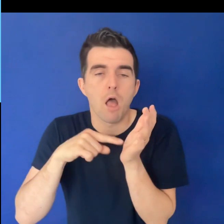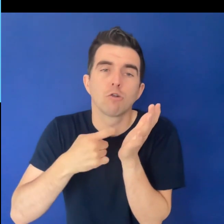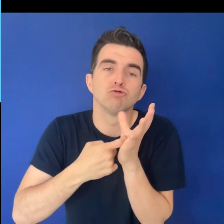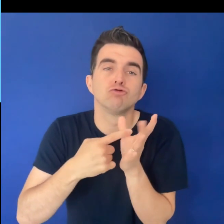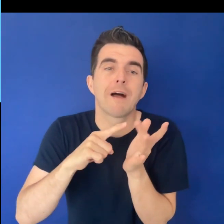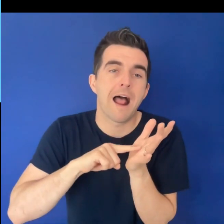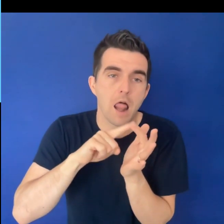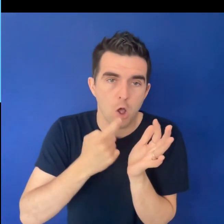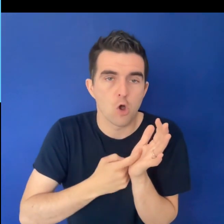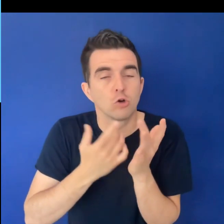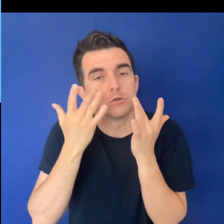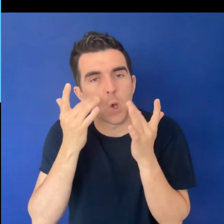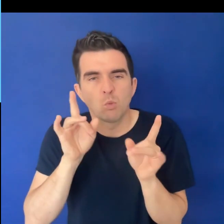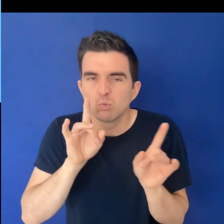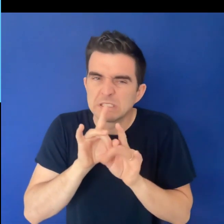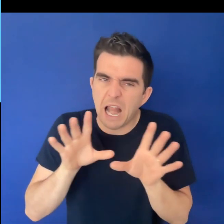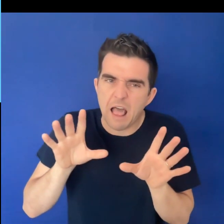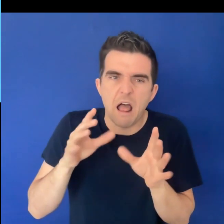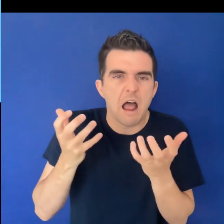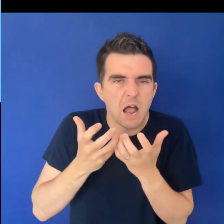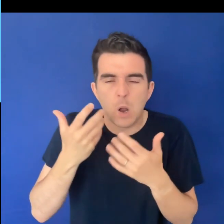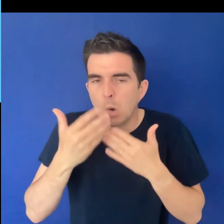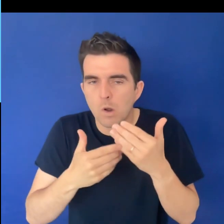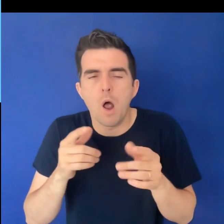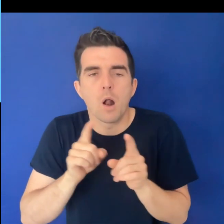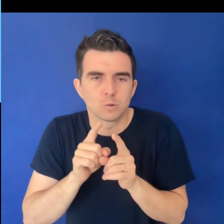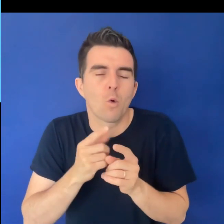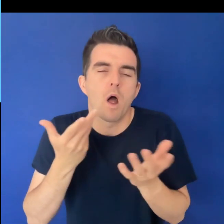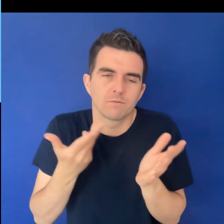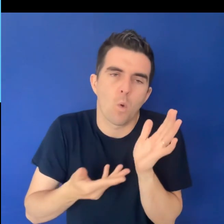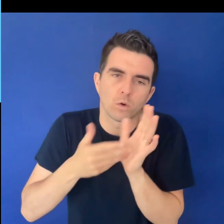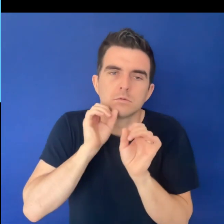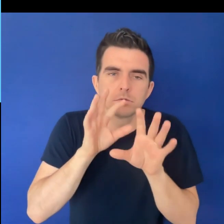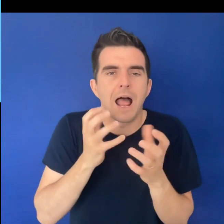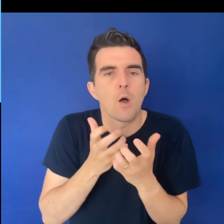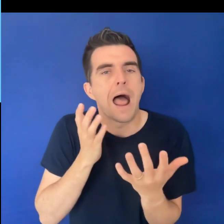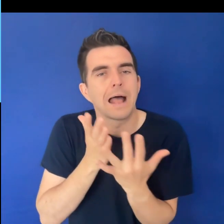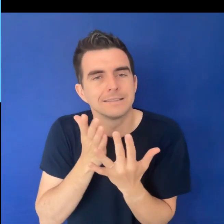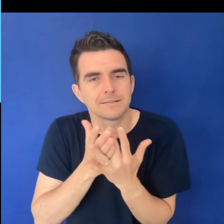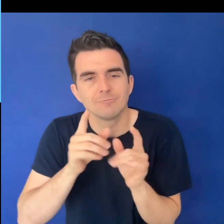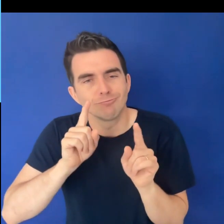show you just what this game is all about, as well as of course its accessibility features.